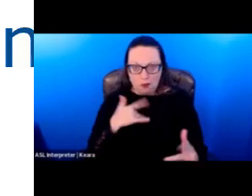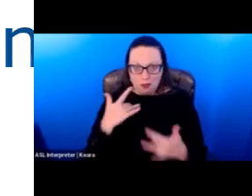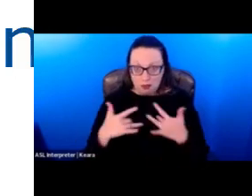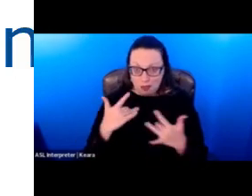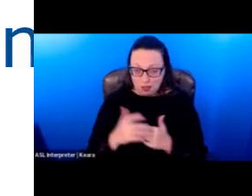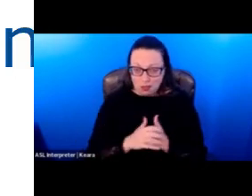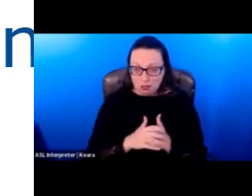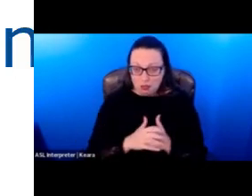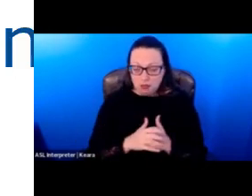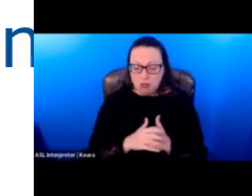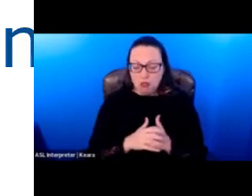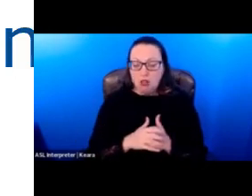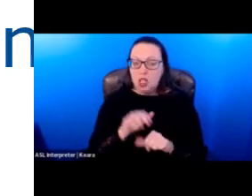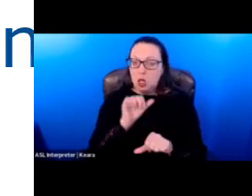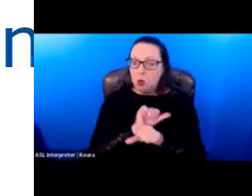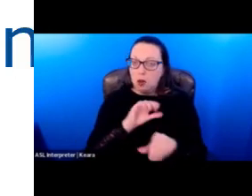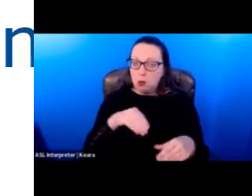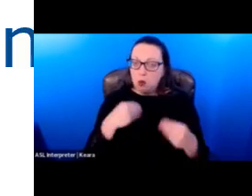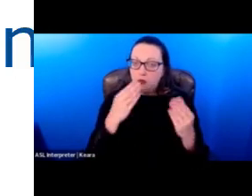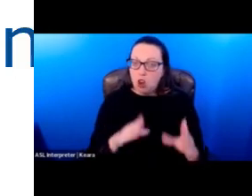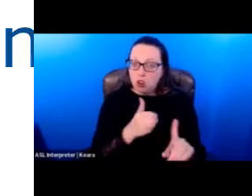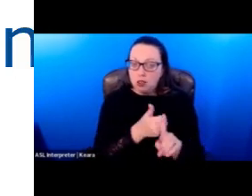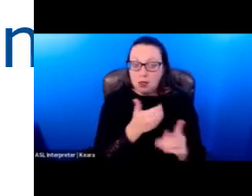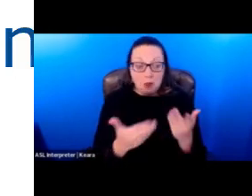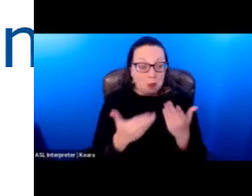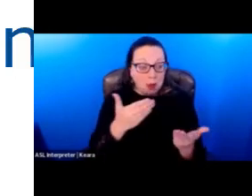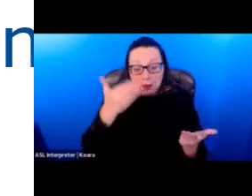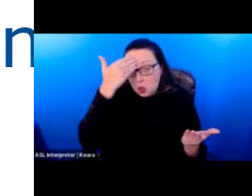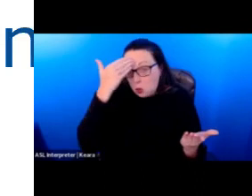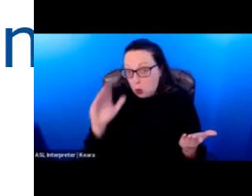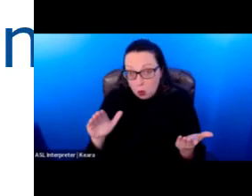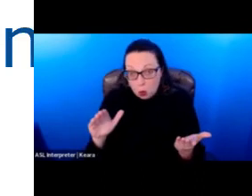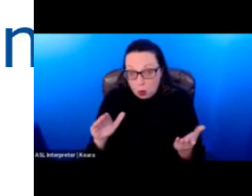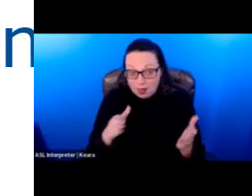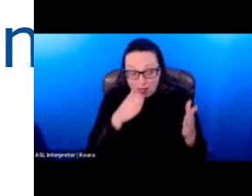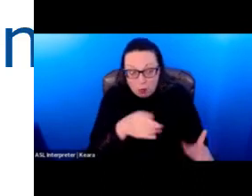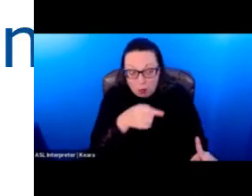service provider might not even know that the person they're working with has a brain injury.